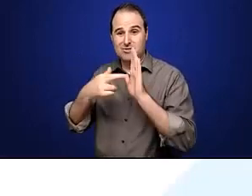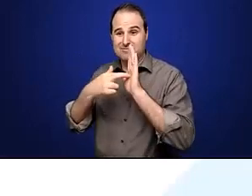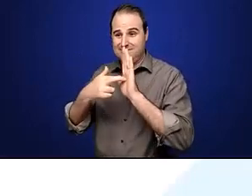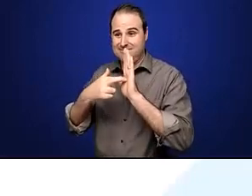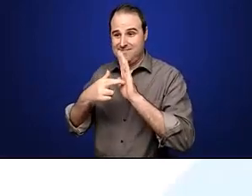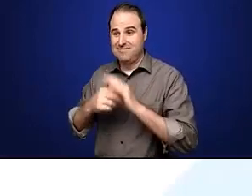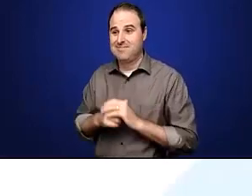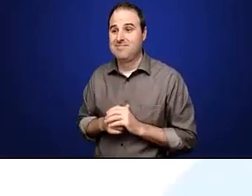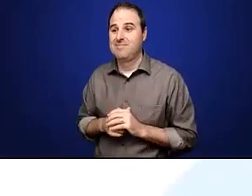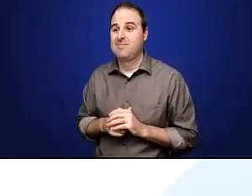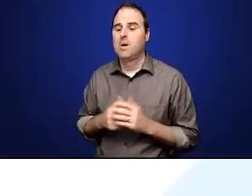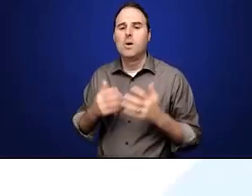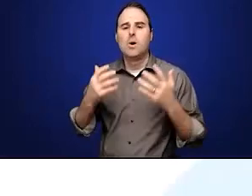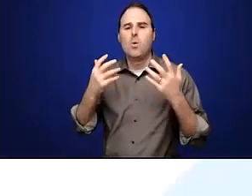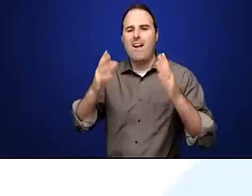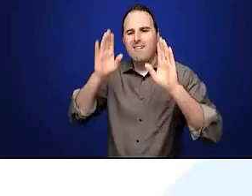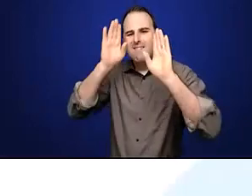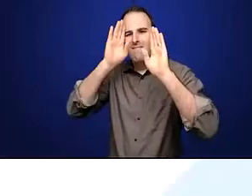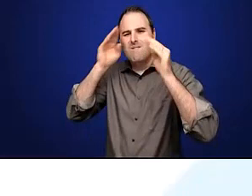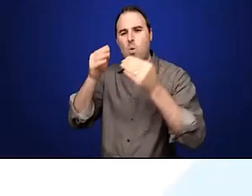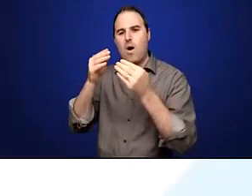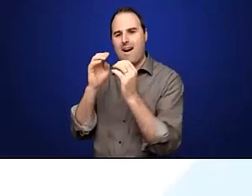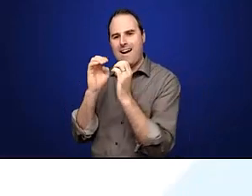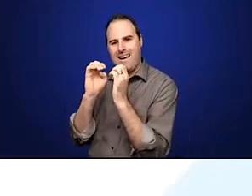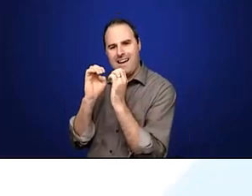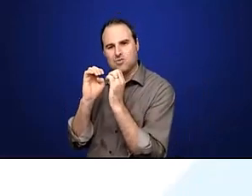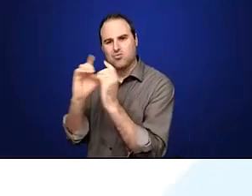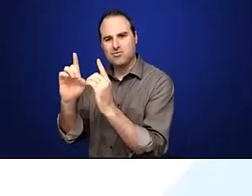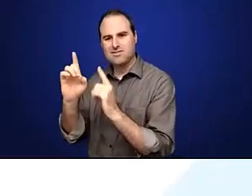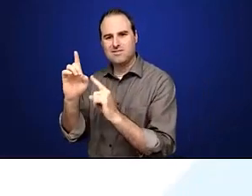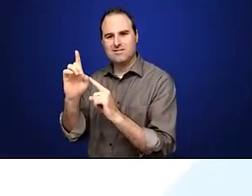that we can do, so actionable outcomes and what learning resources are there,